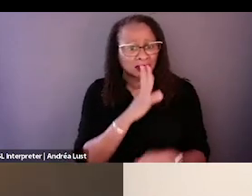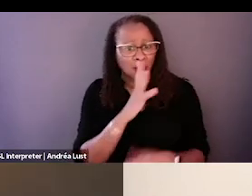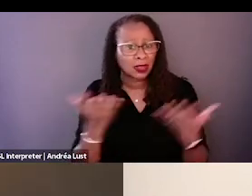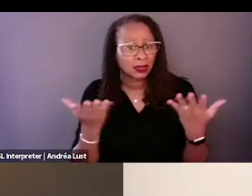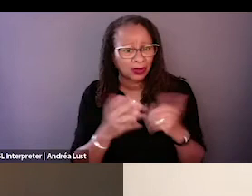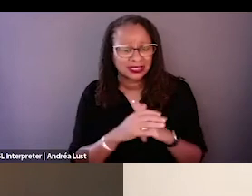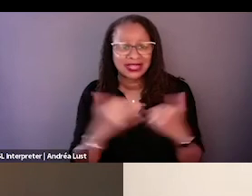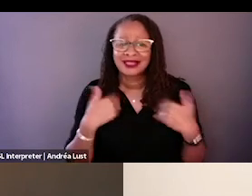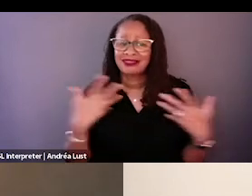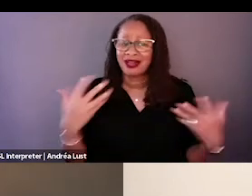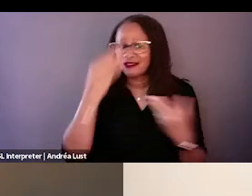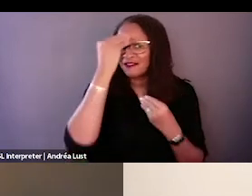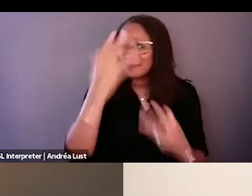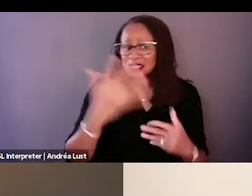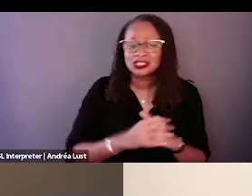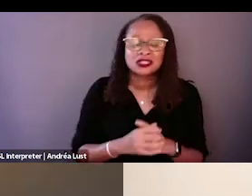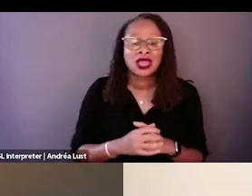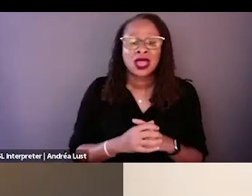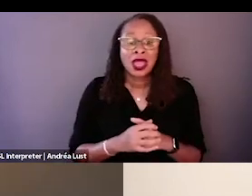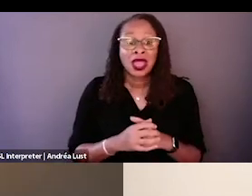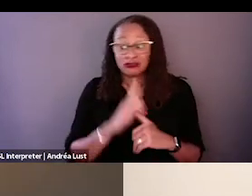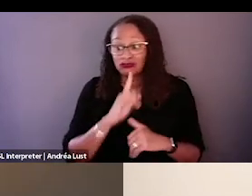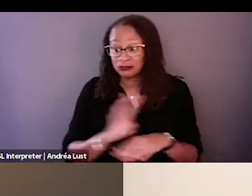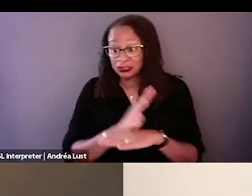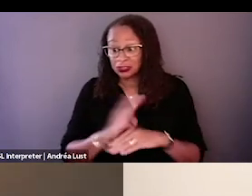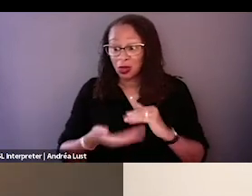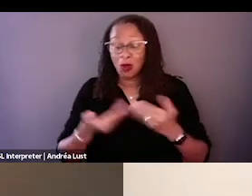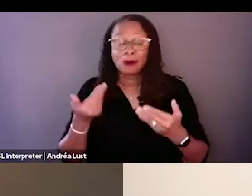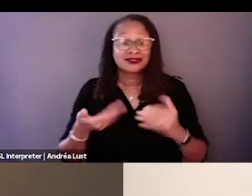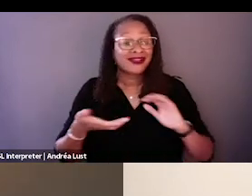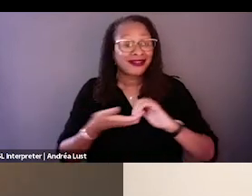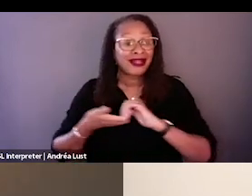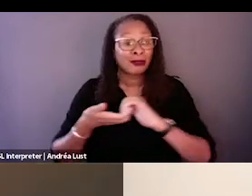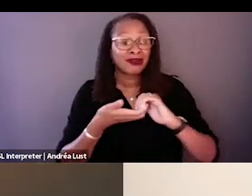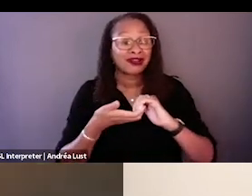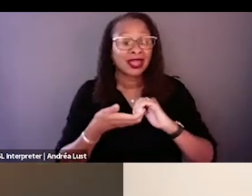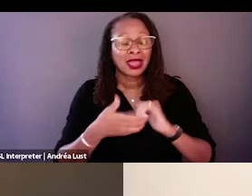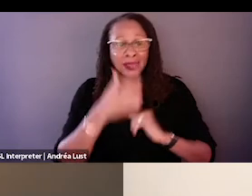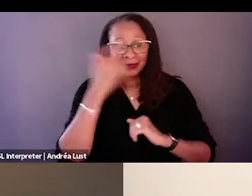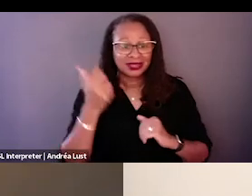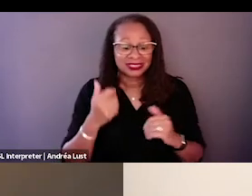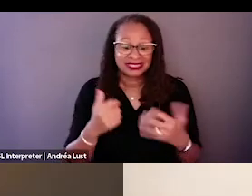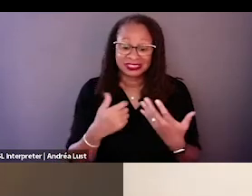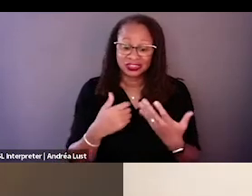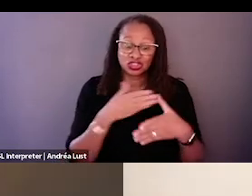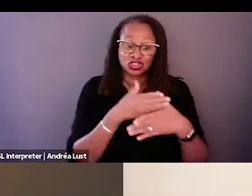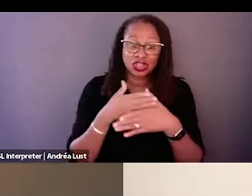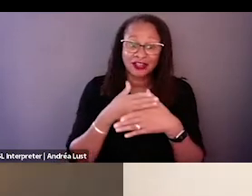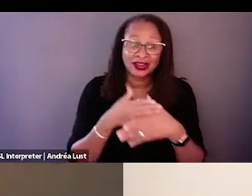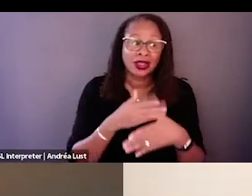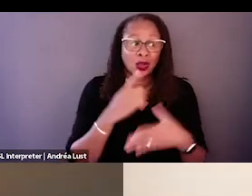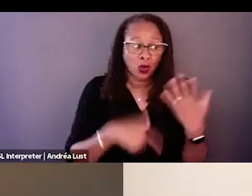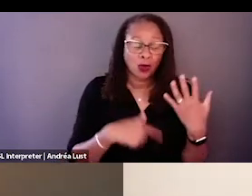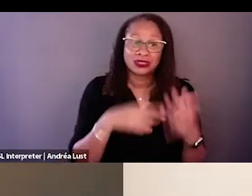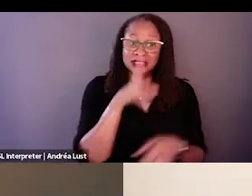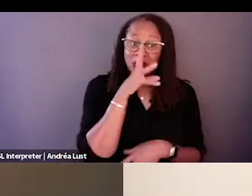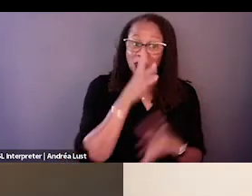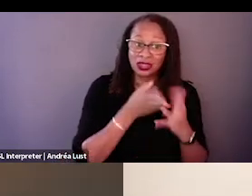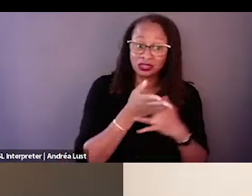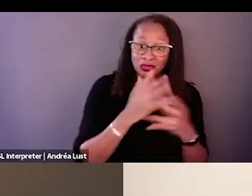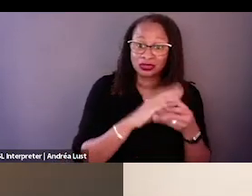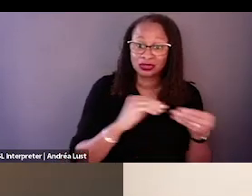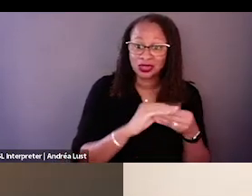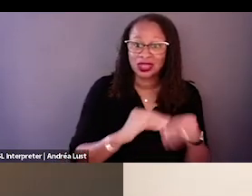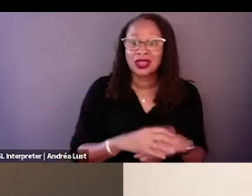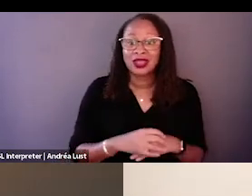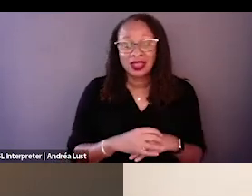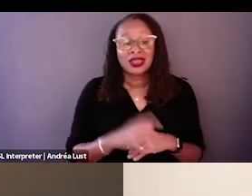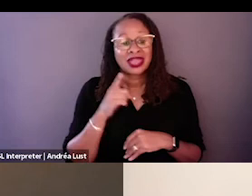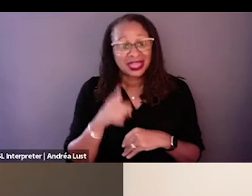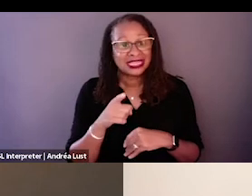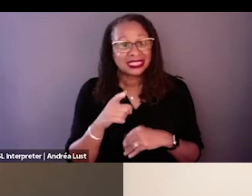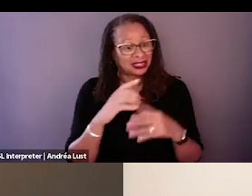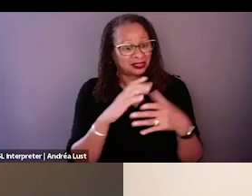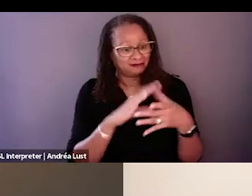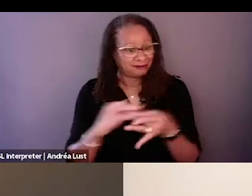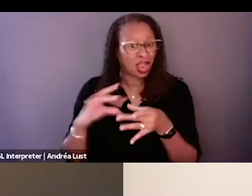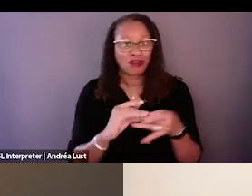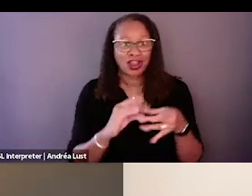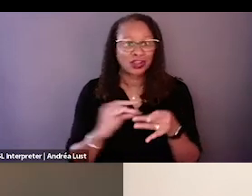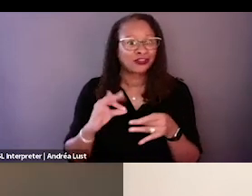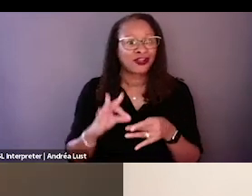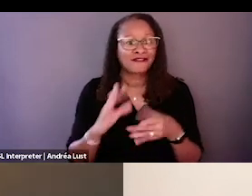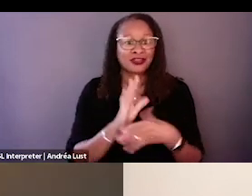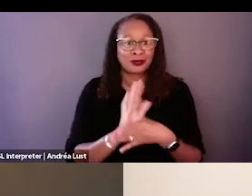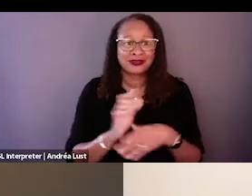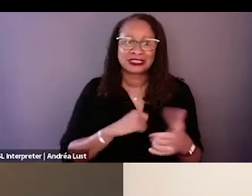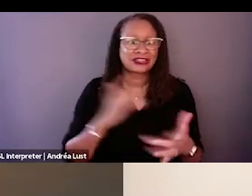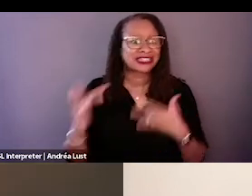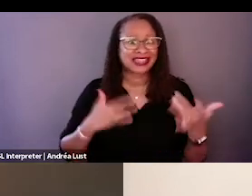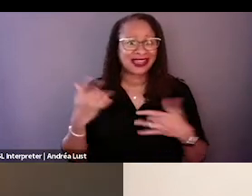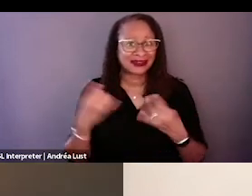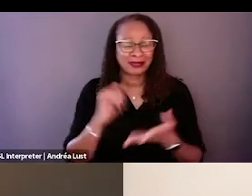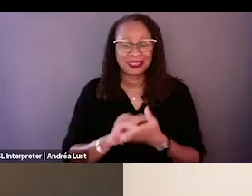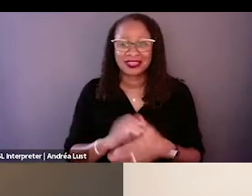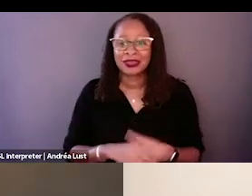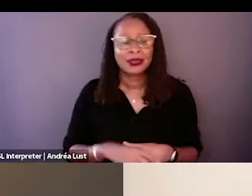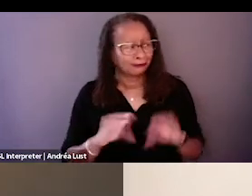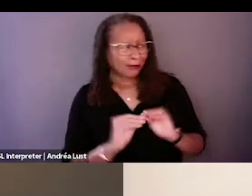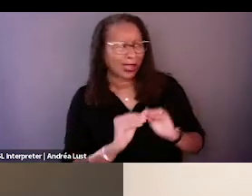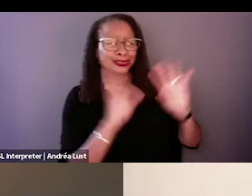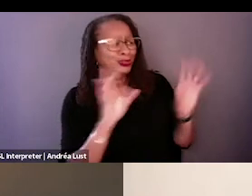In the '80s, they were transferred to VHS, video copy, and when Glenn started looking for it, the